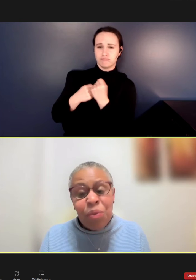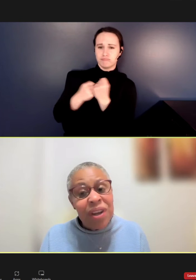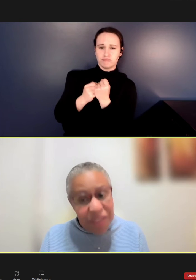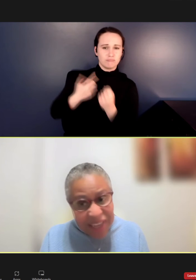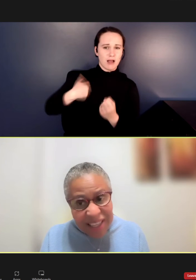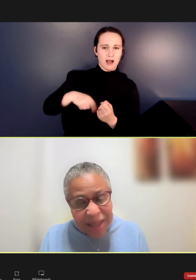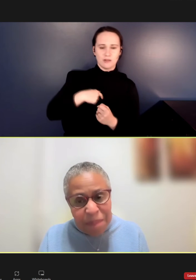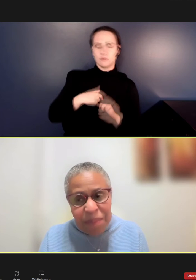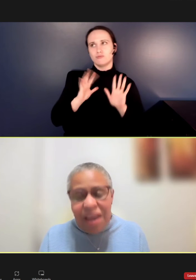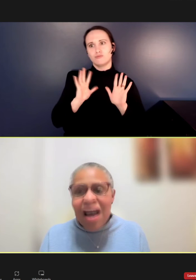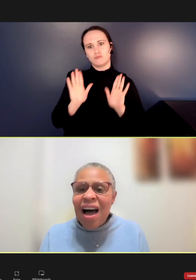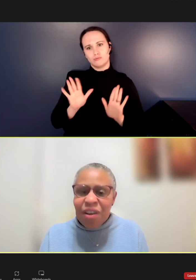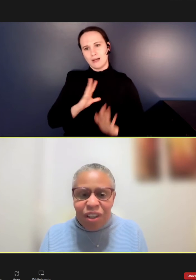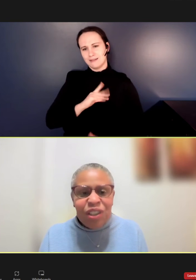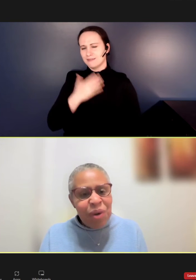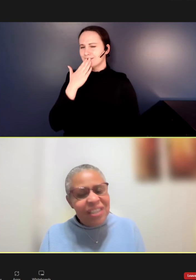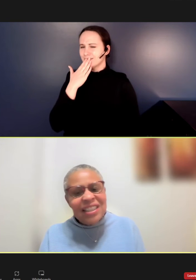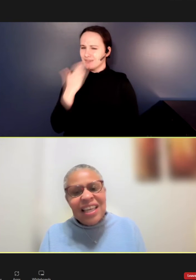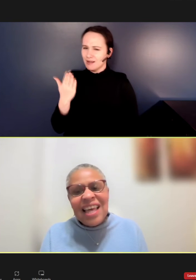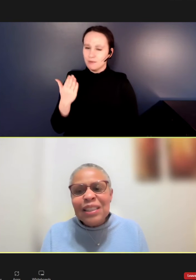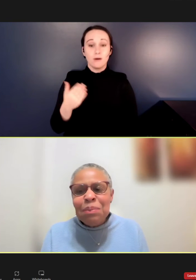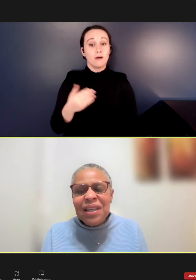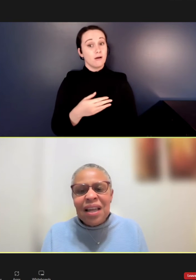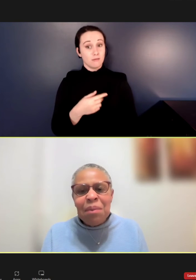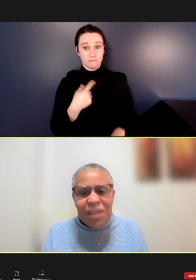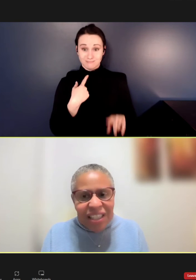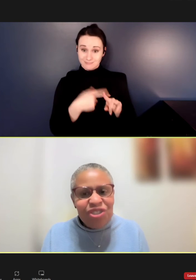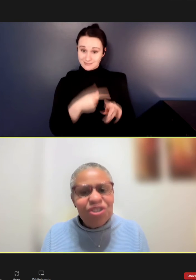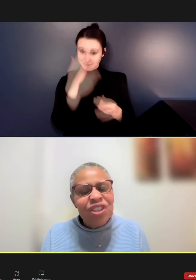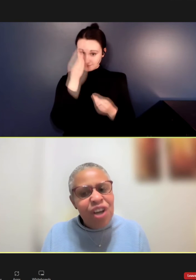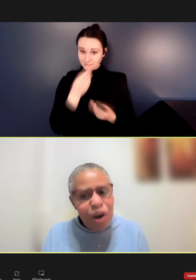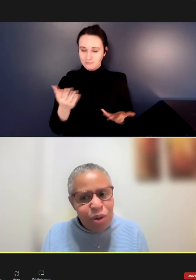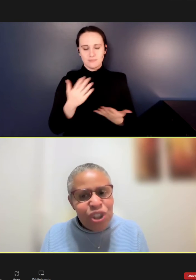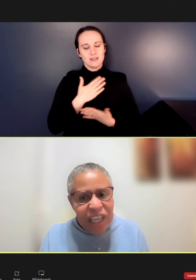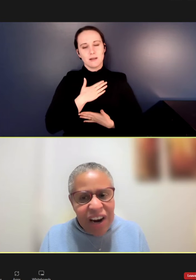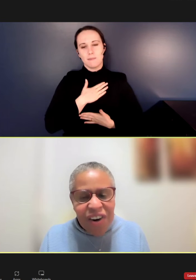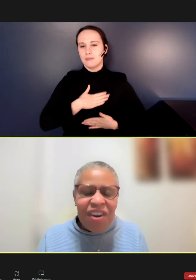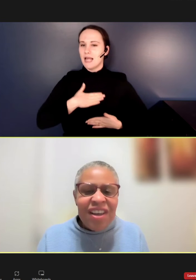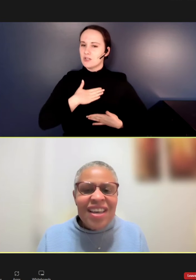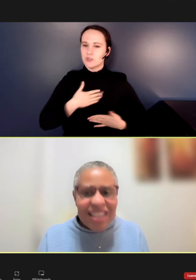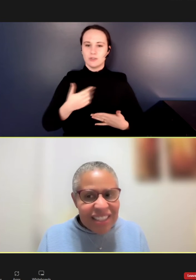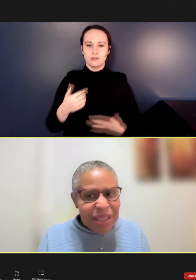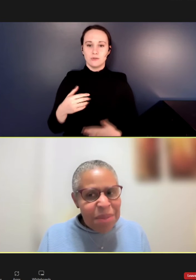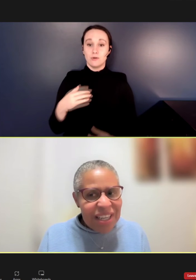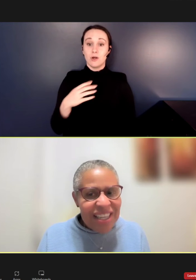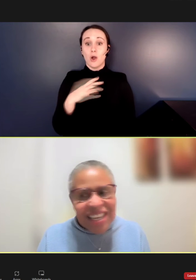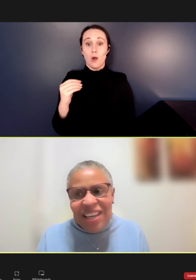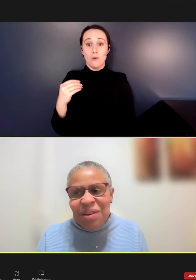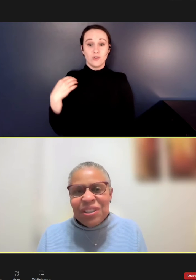I want to thank them. I also want to say that it's been a pleasure to co-chair this committee,